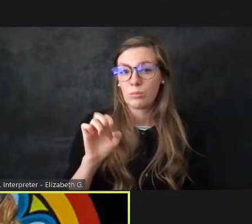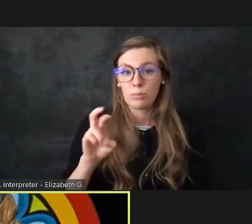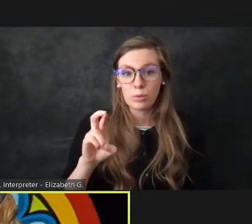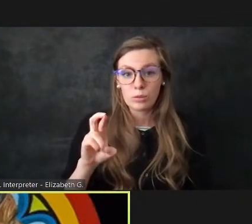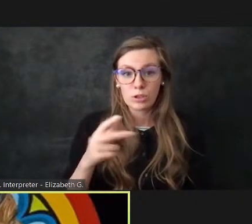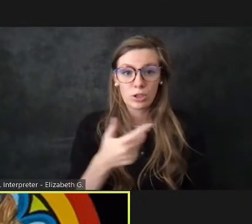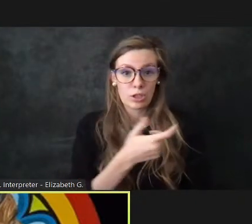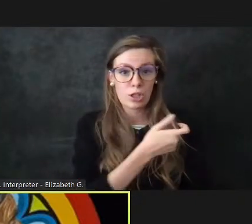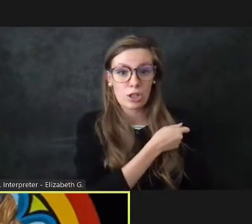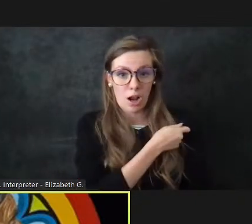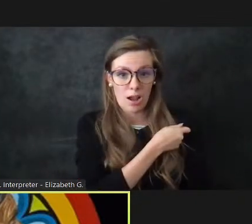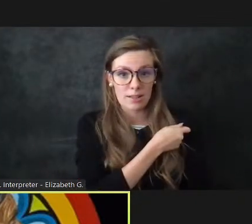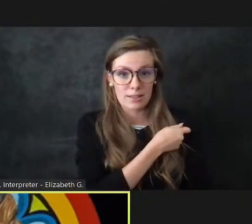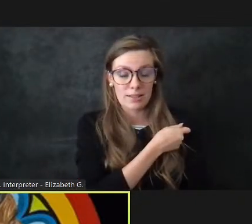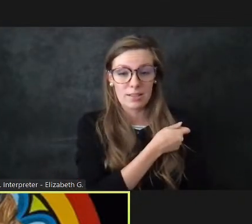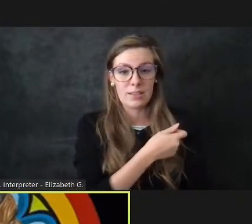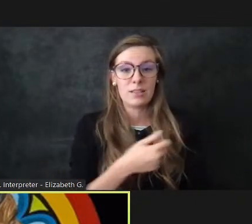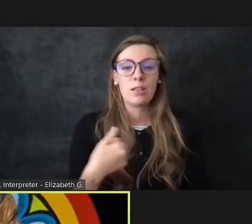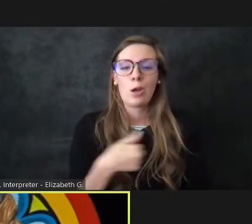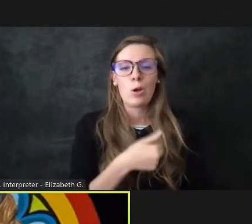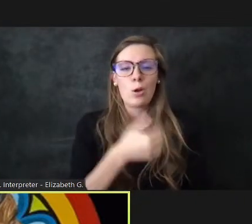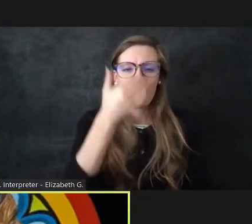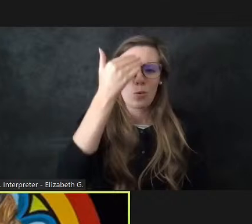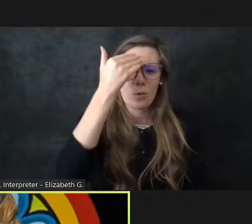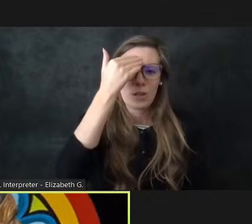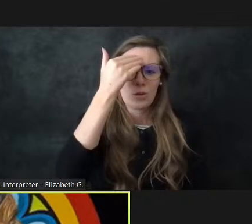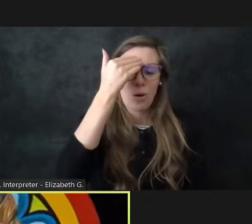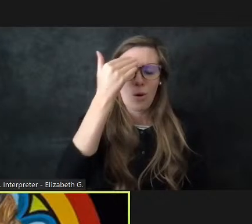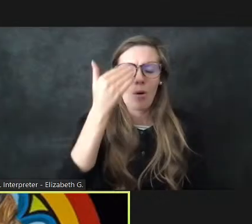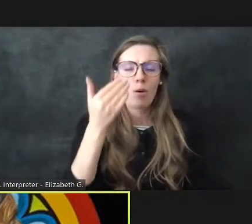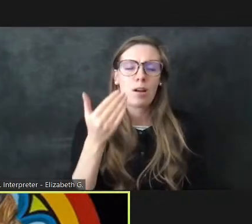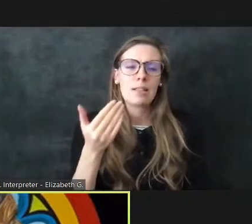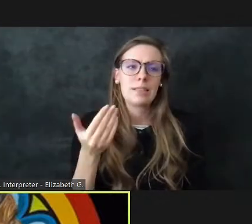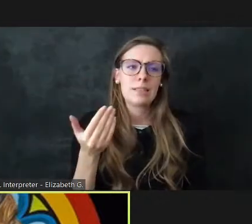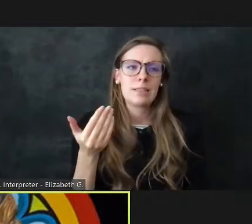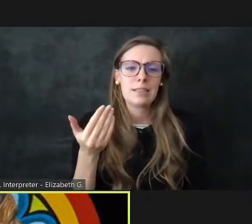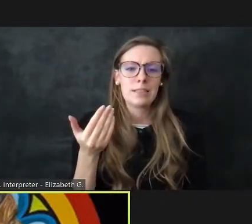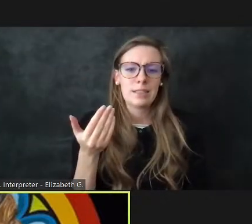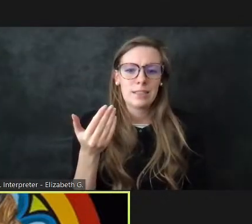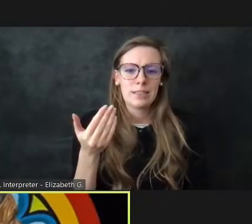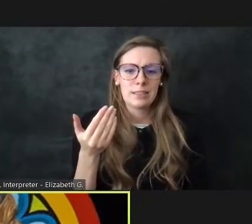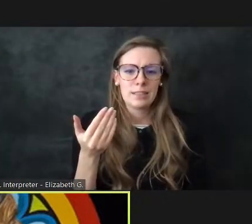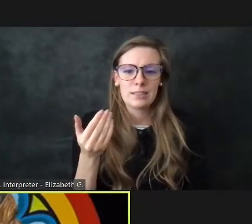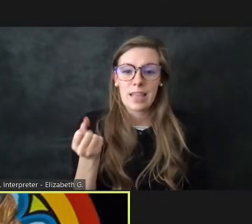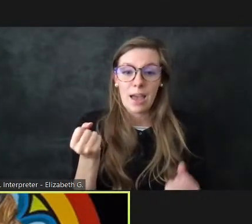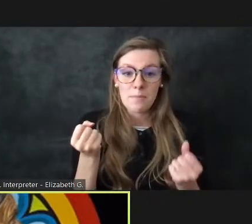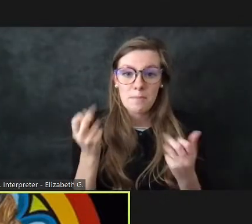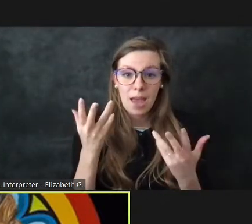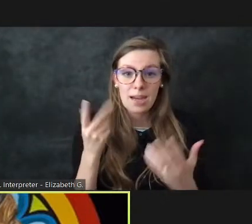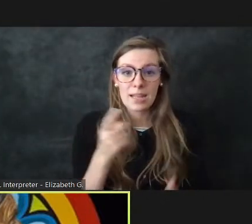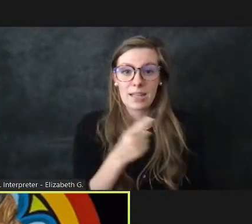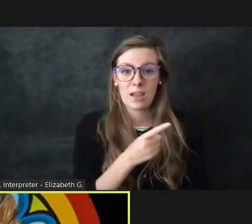We know that a lot of you